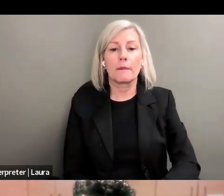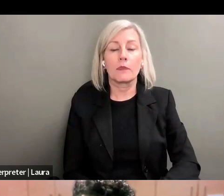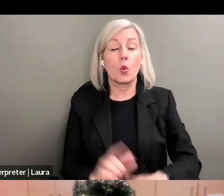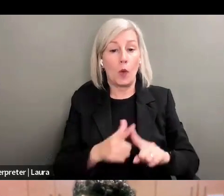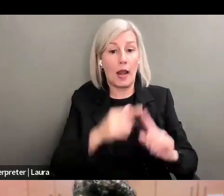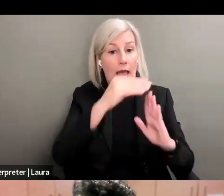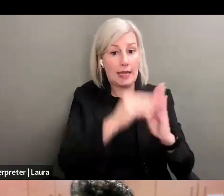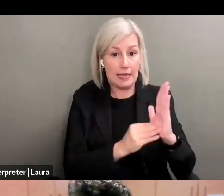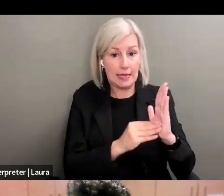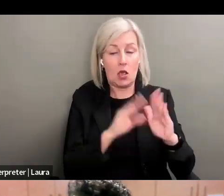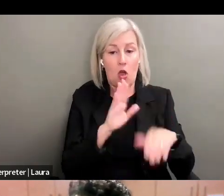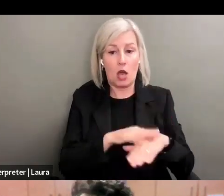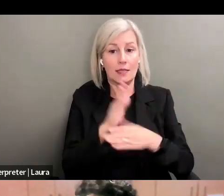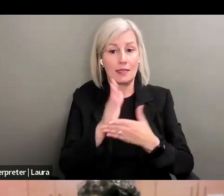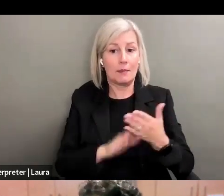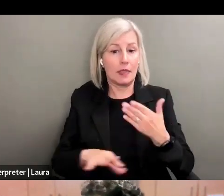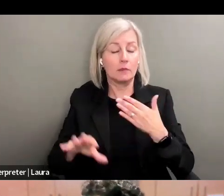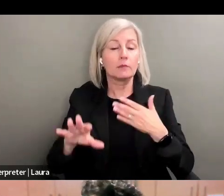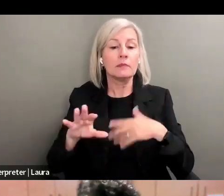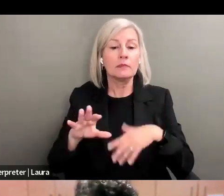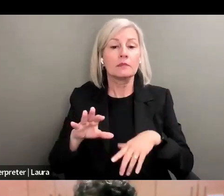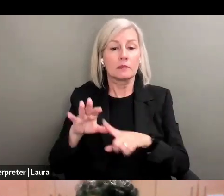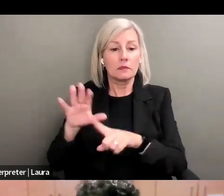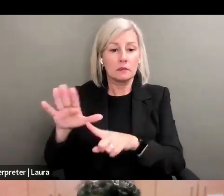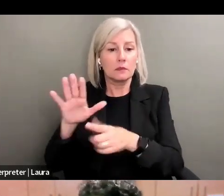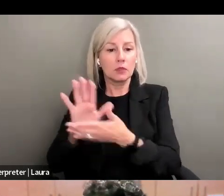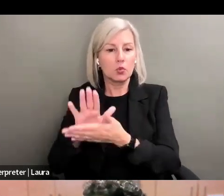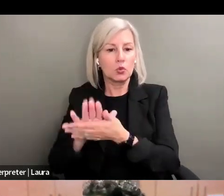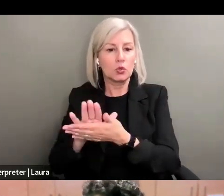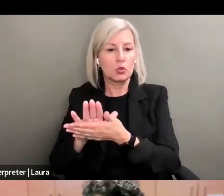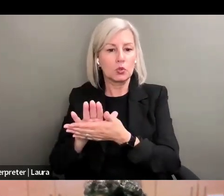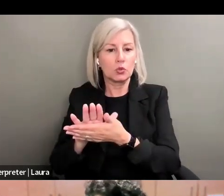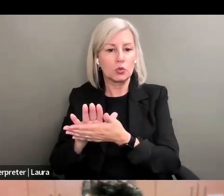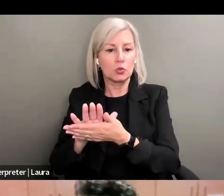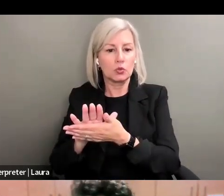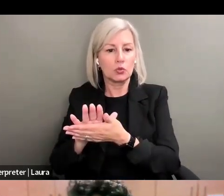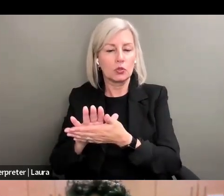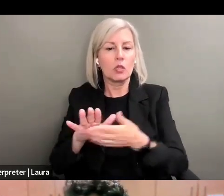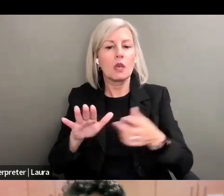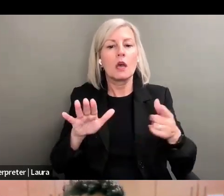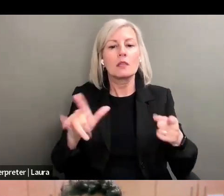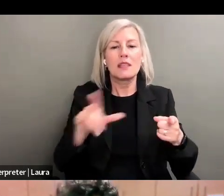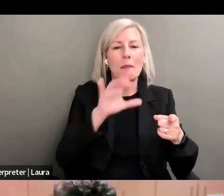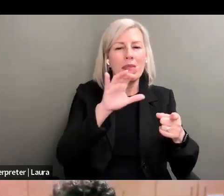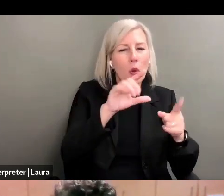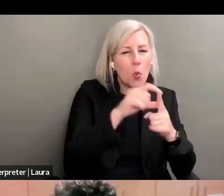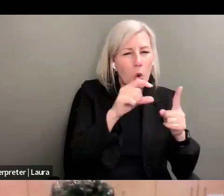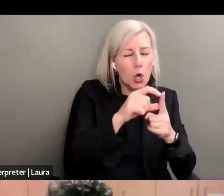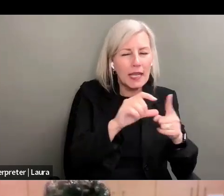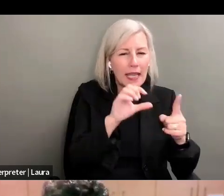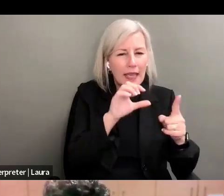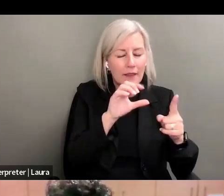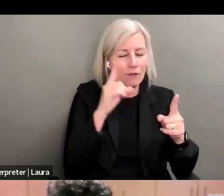some of the Debbie school children, some of the wording I thought for the age that they say can complete this, some of the wording seemed to confuse some of our kids.